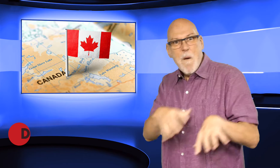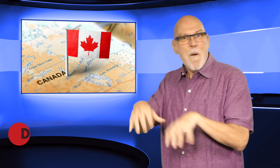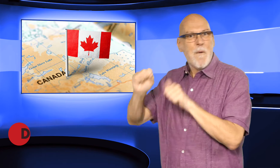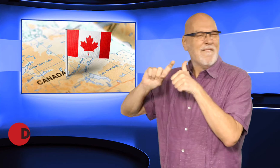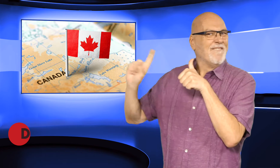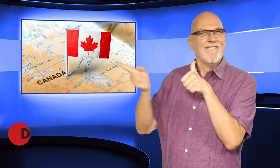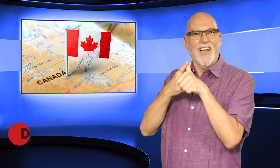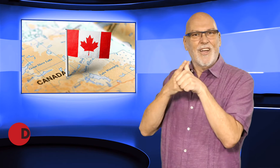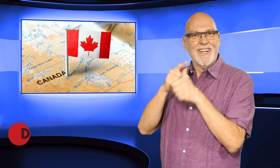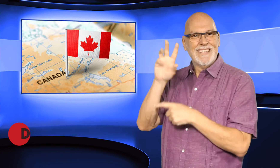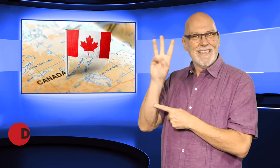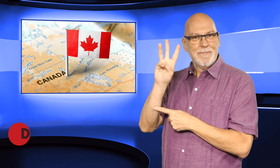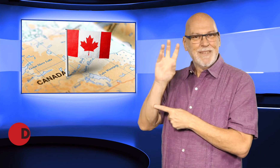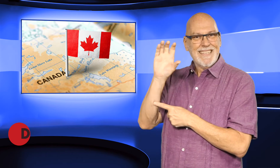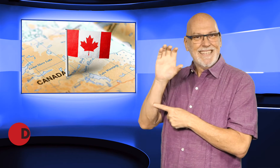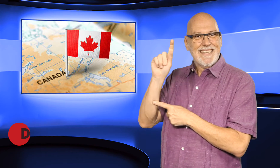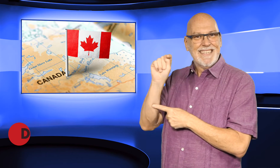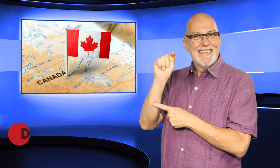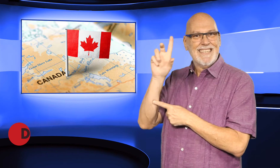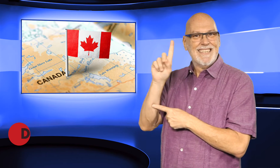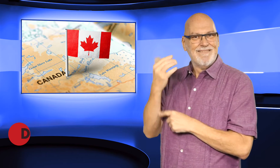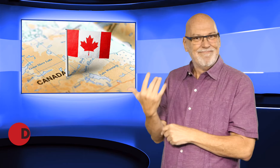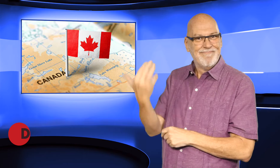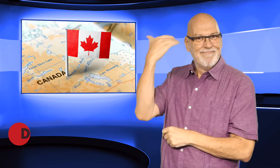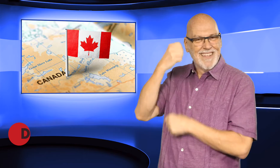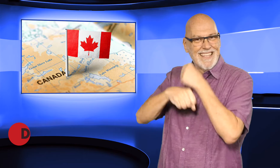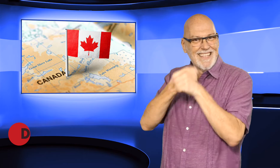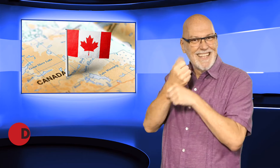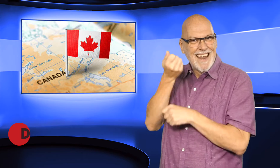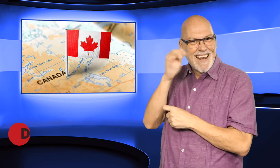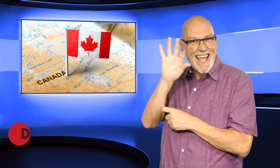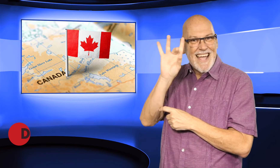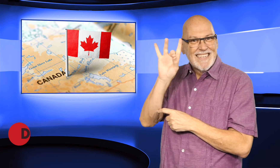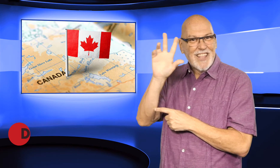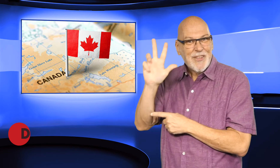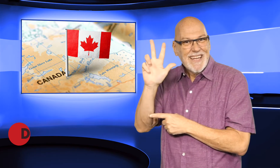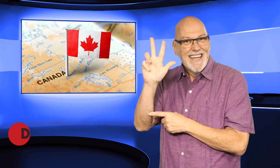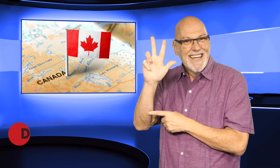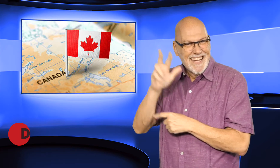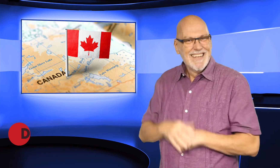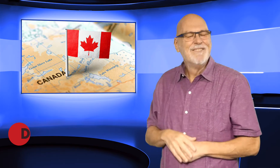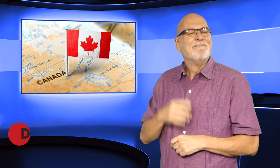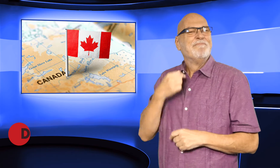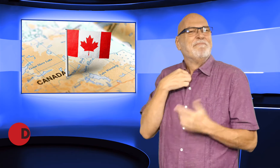ASD hosted the first WCTD in 1983.